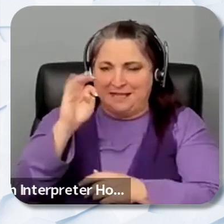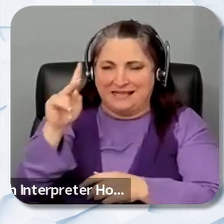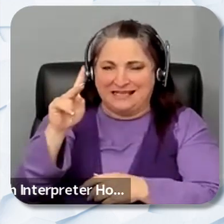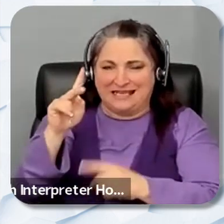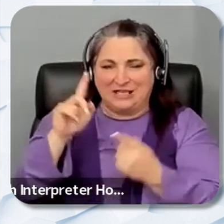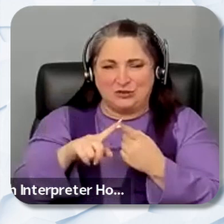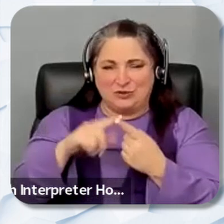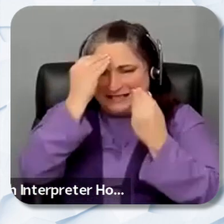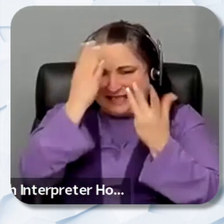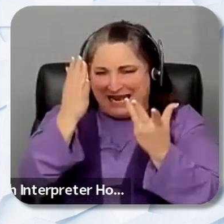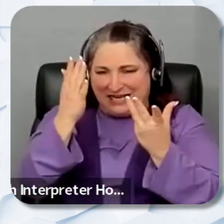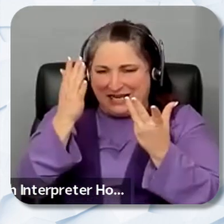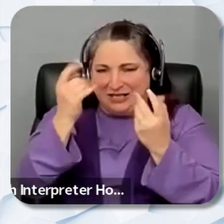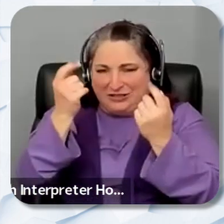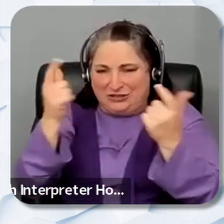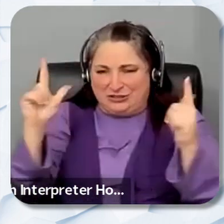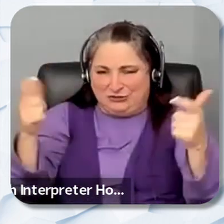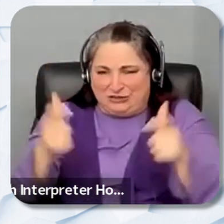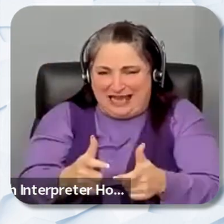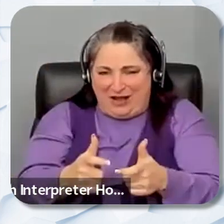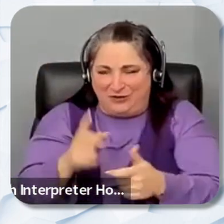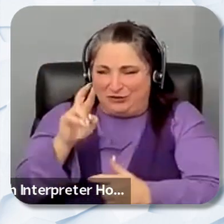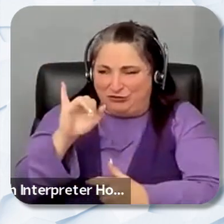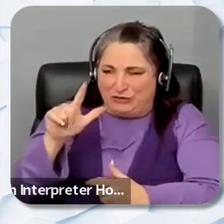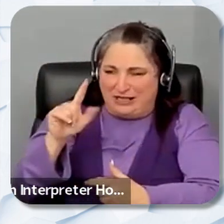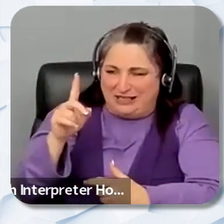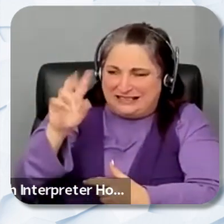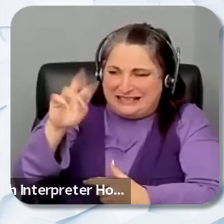training, that will be available. The link to the registration will be available in the